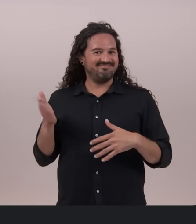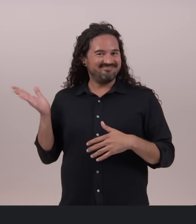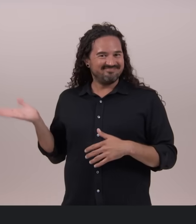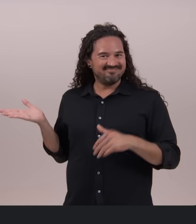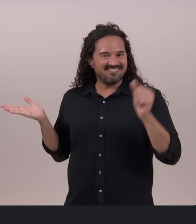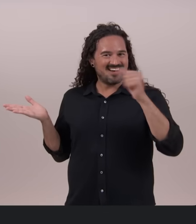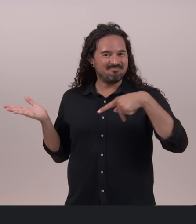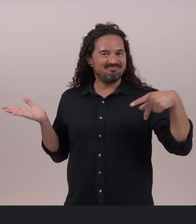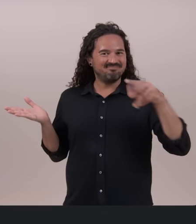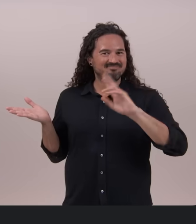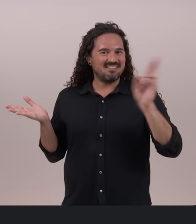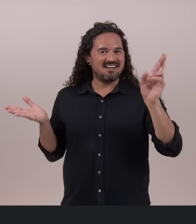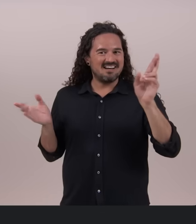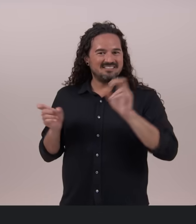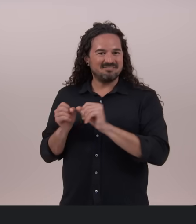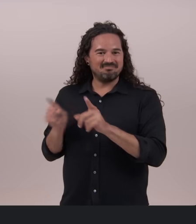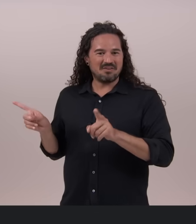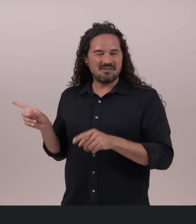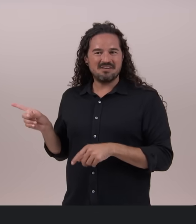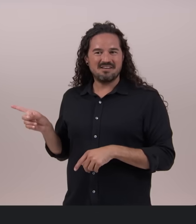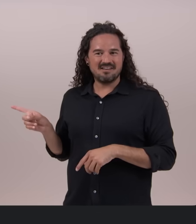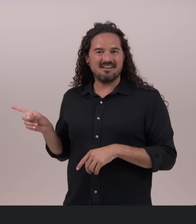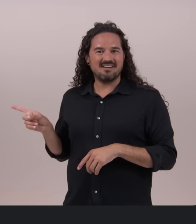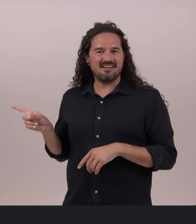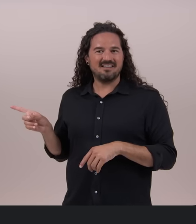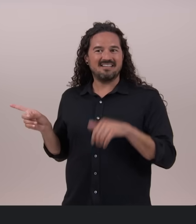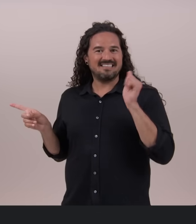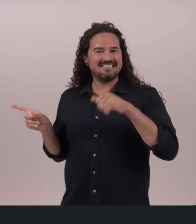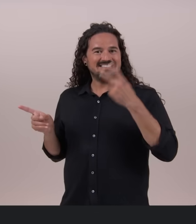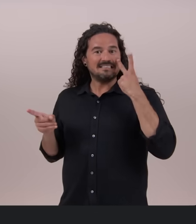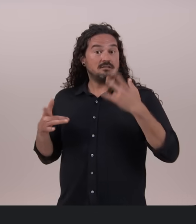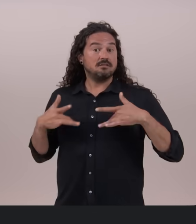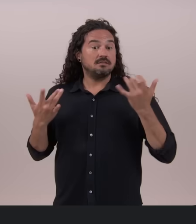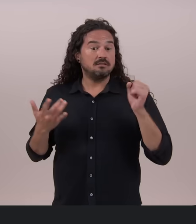so you can see right here, the status, the live URL and even